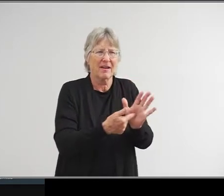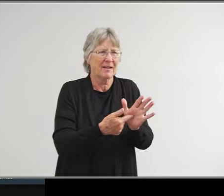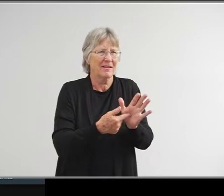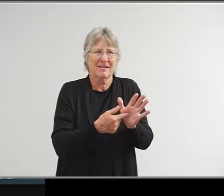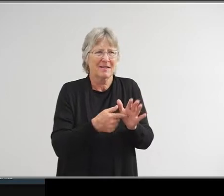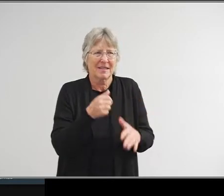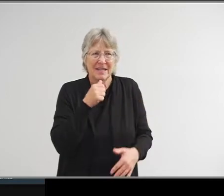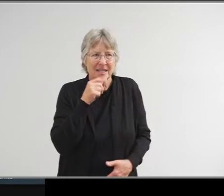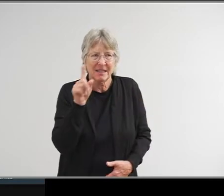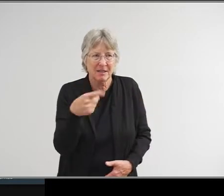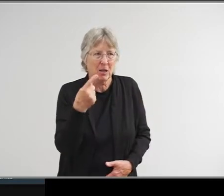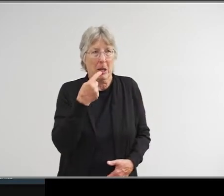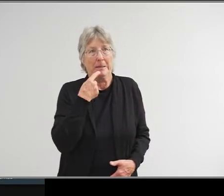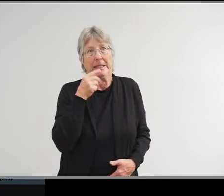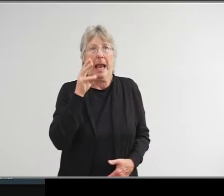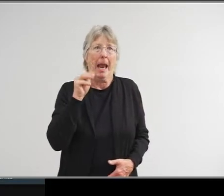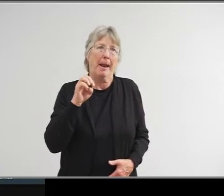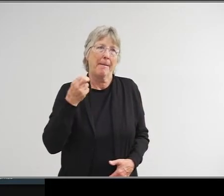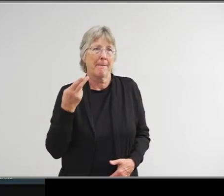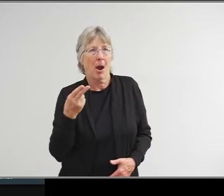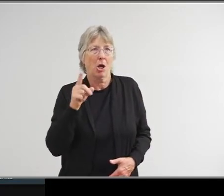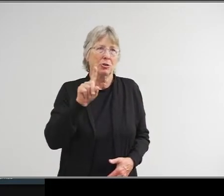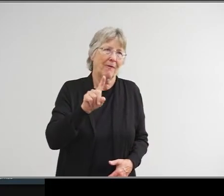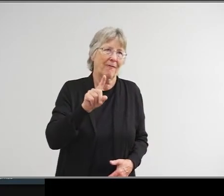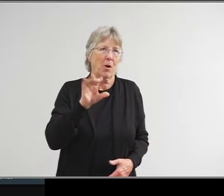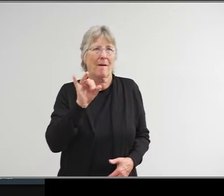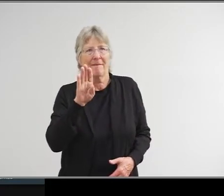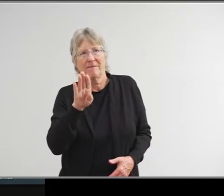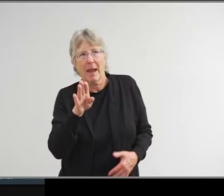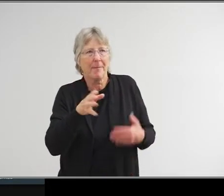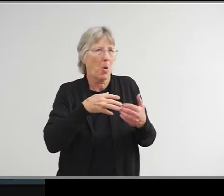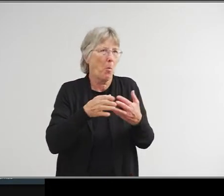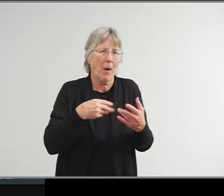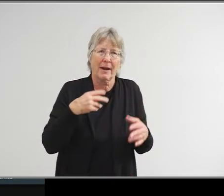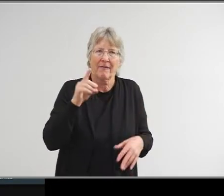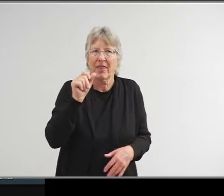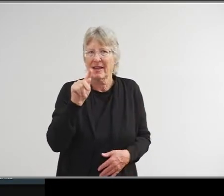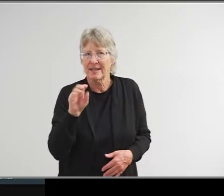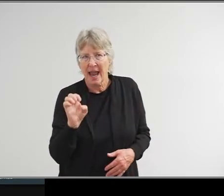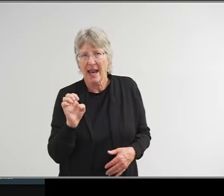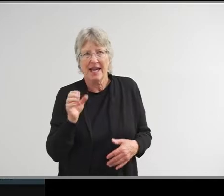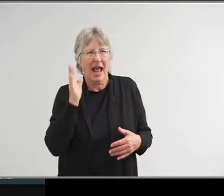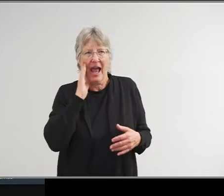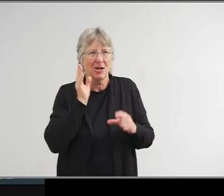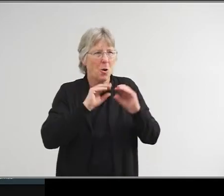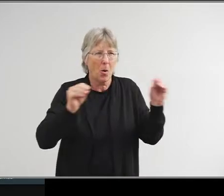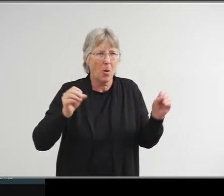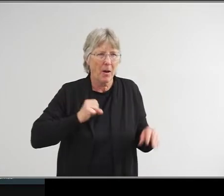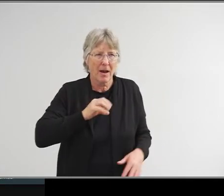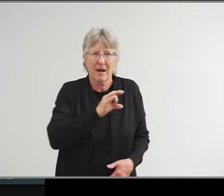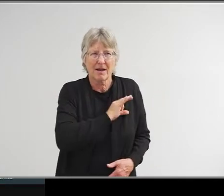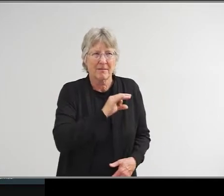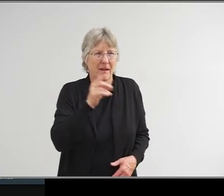about saying March 1st or February or whatever that date is. And I know that not none of our staff approach it that way